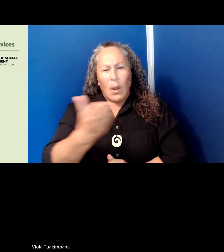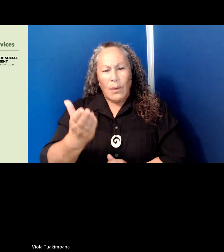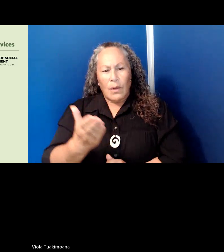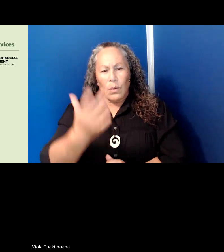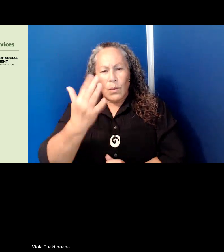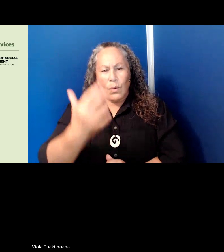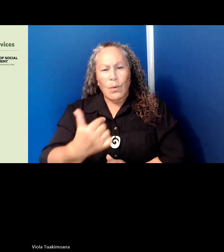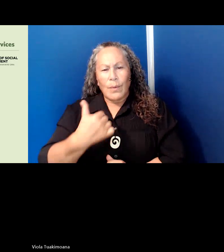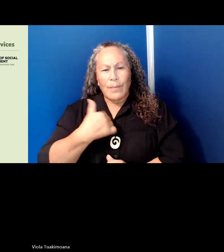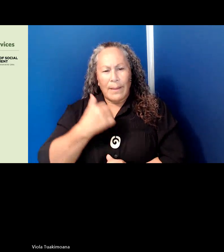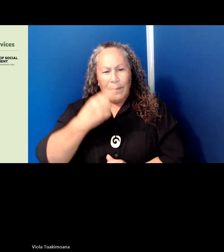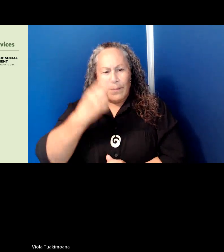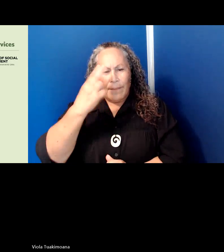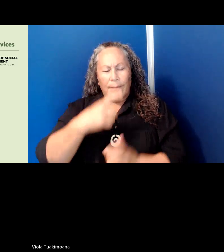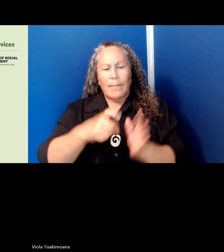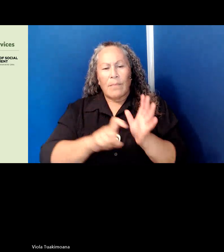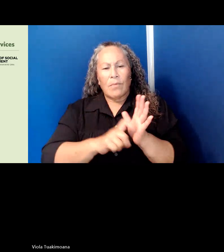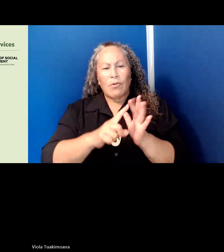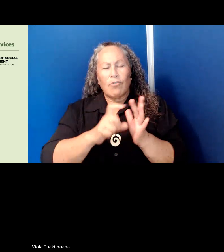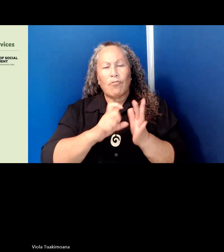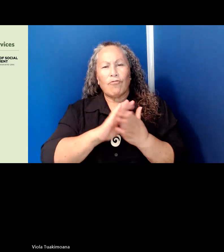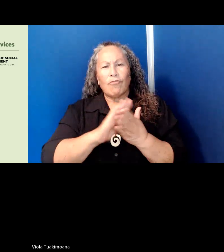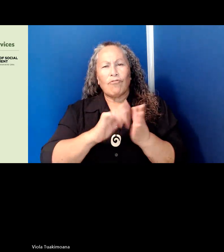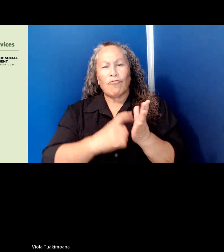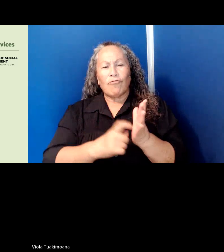[Richard Buchanan - Speaking] Kia ora koutou, ko Richard Buchanan toku ingoa.